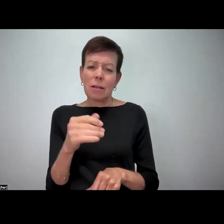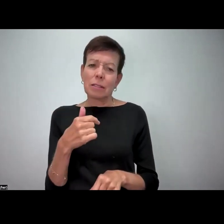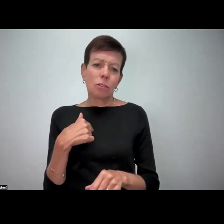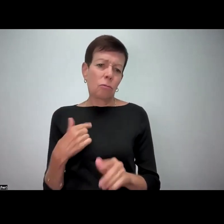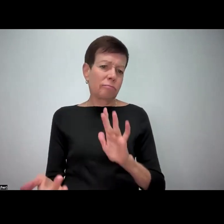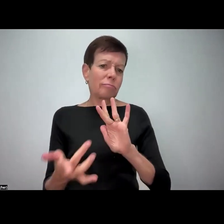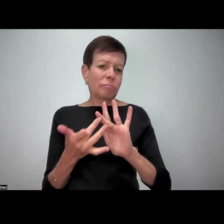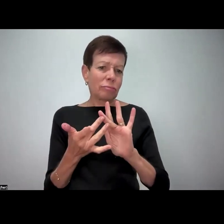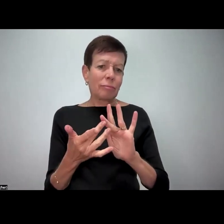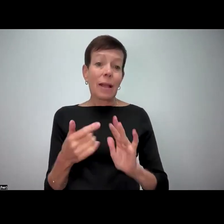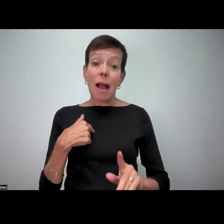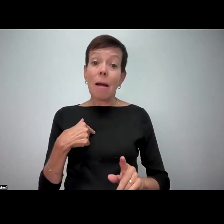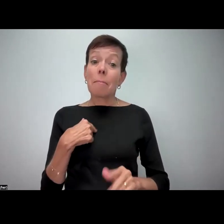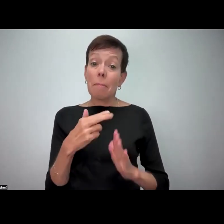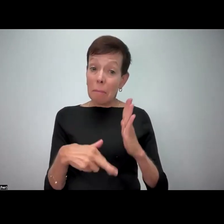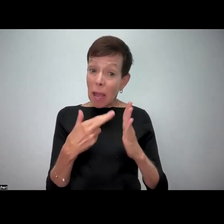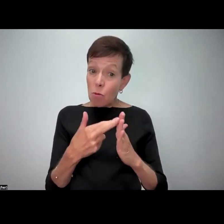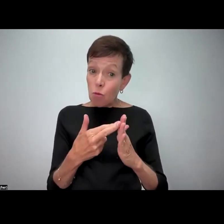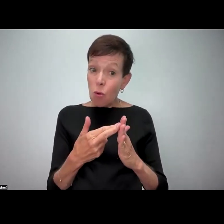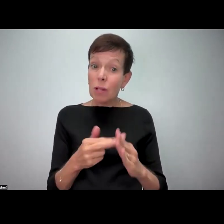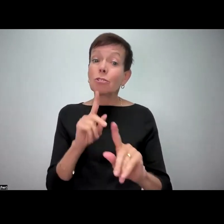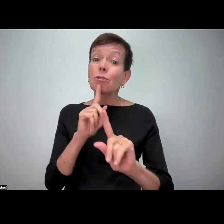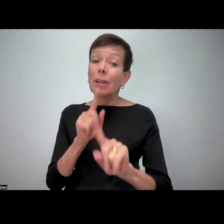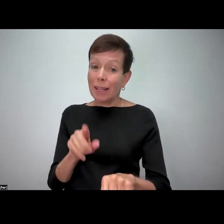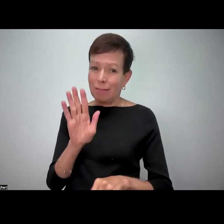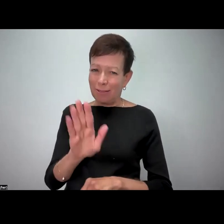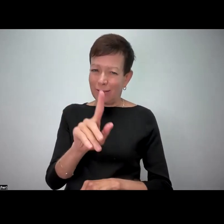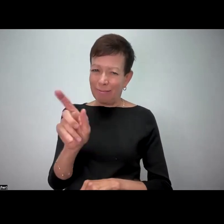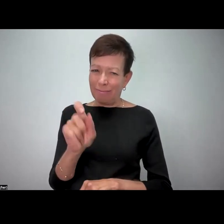to answer your questions, so email me as often as you want.